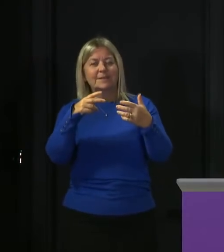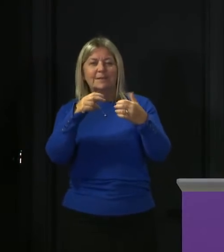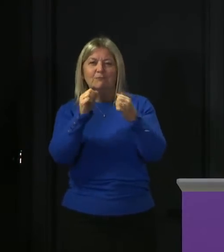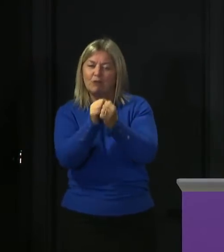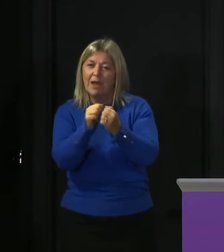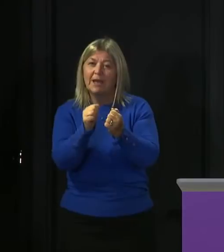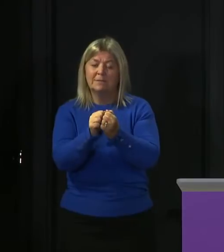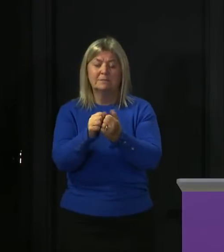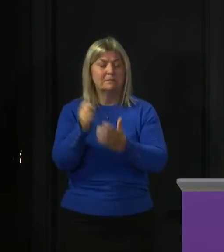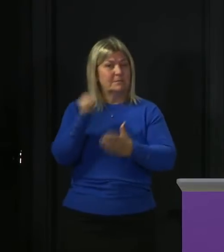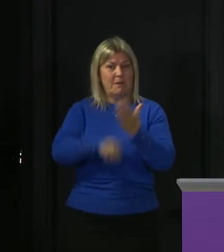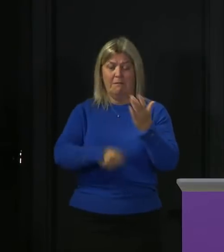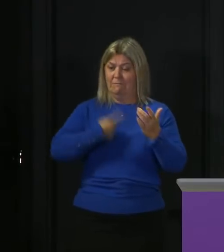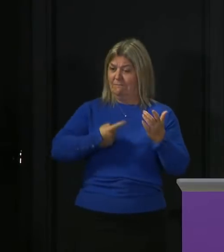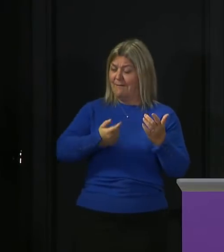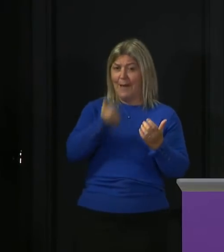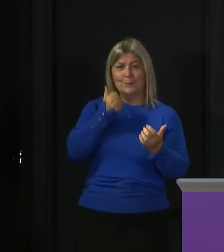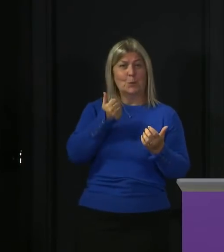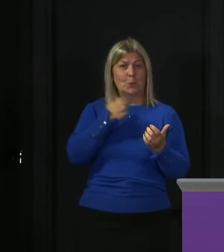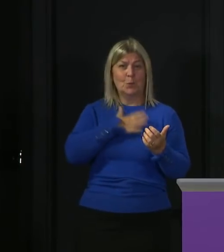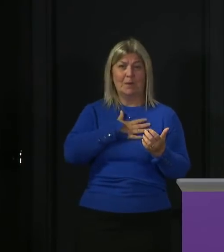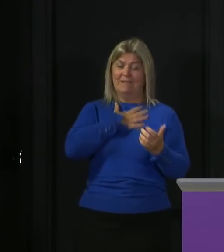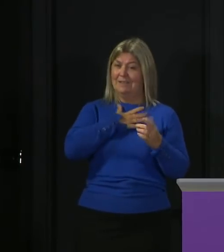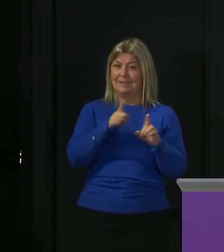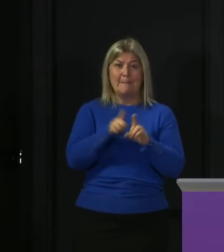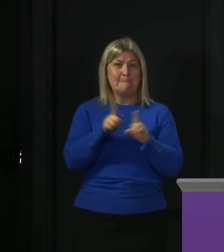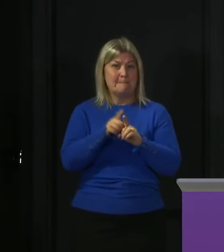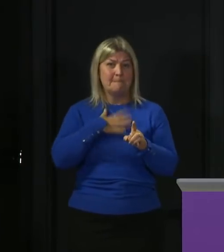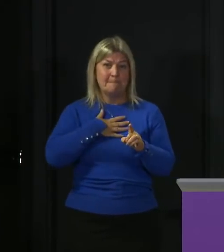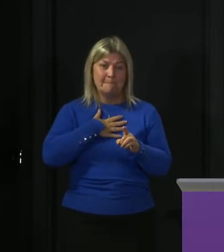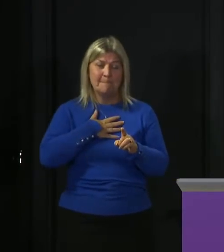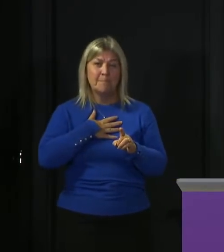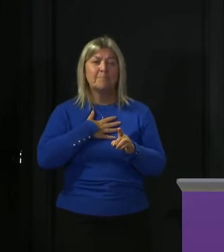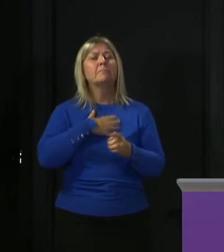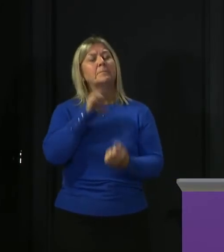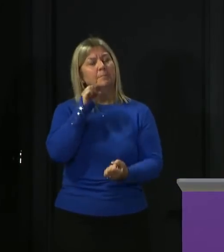that is and I feel that as much as everybody does, but it is important that we stick with that, no